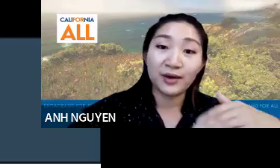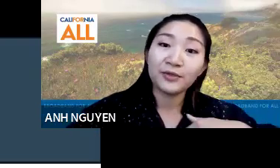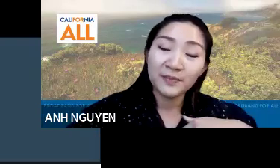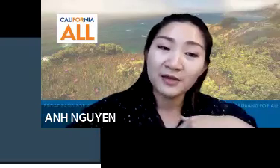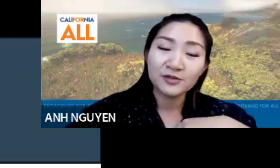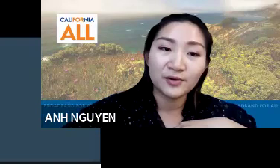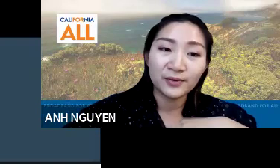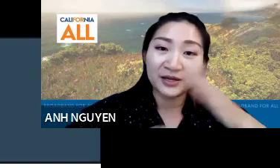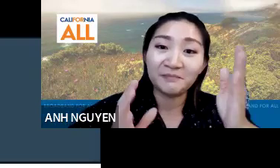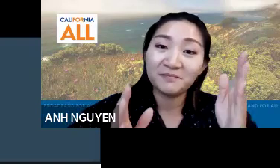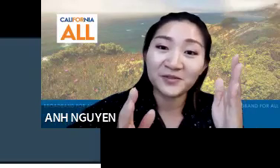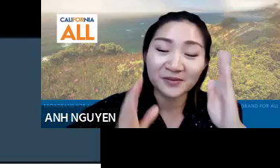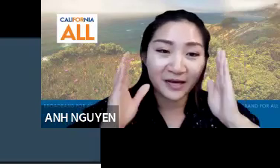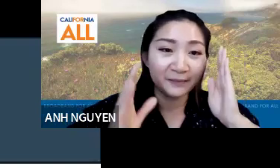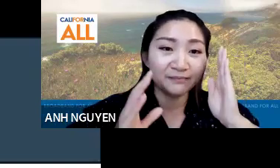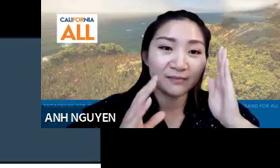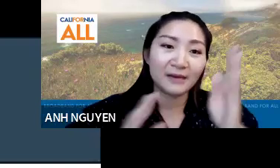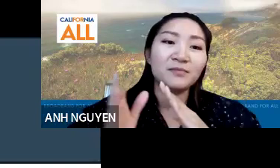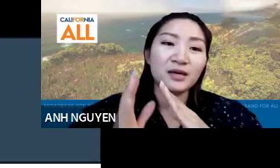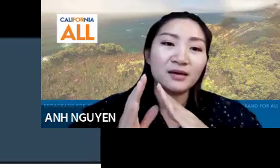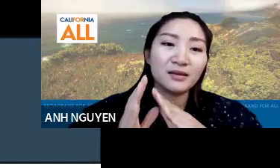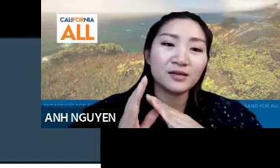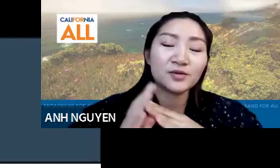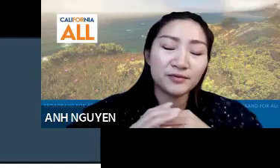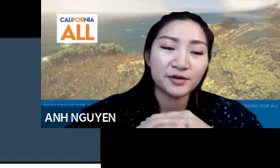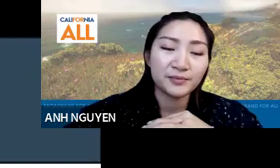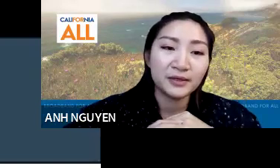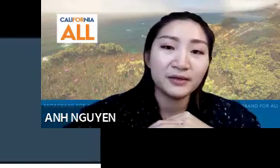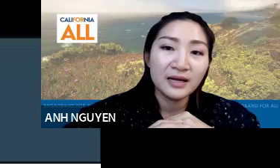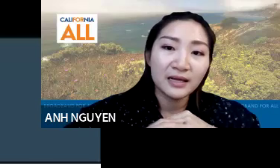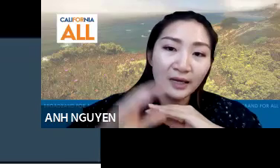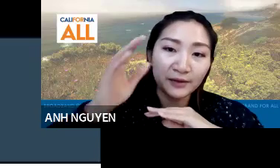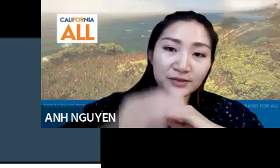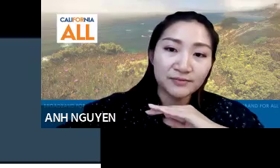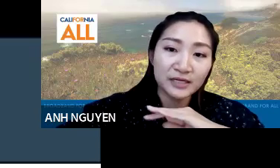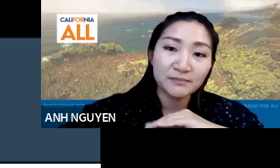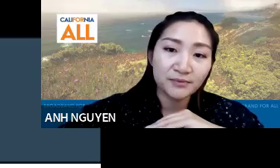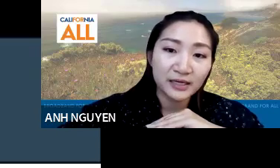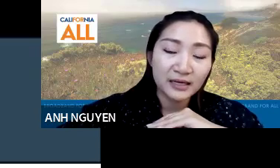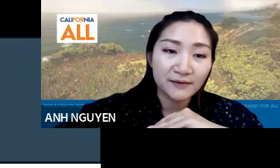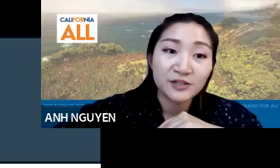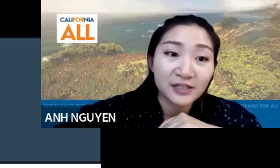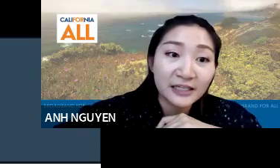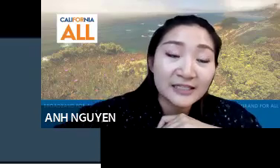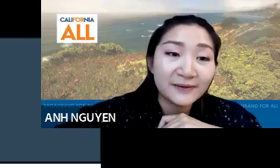throughout the page so you can. The screen reader will allow you to read it pretty efficiently.